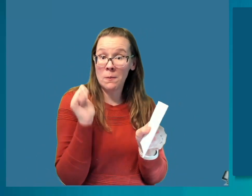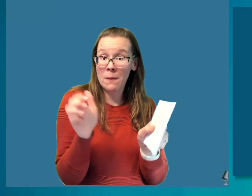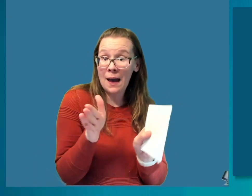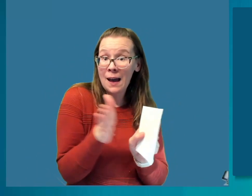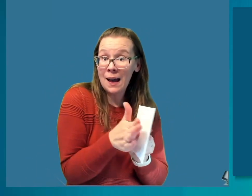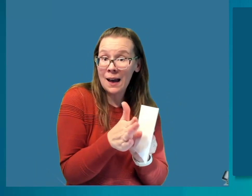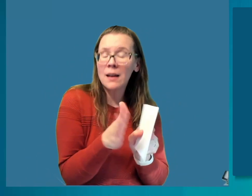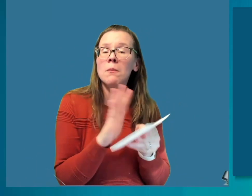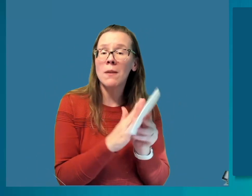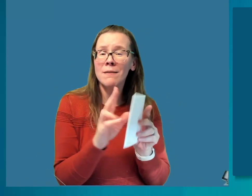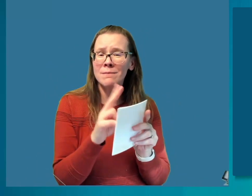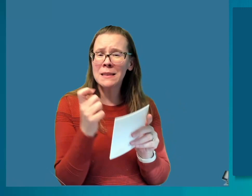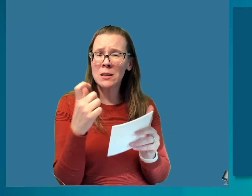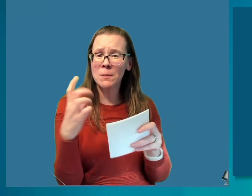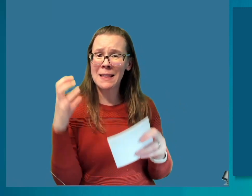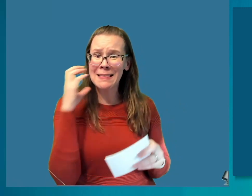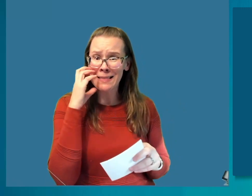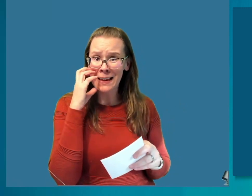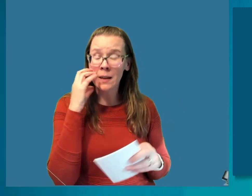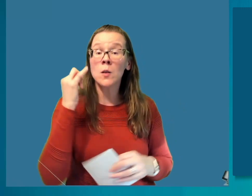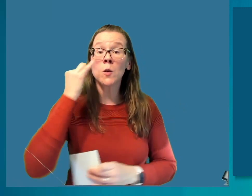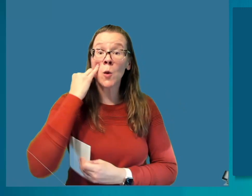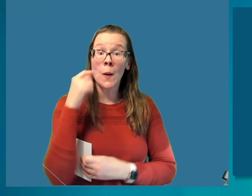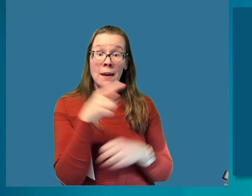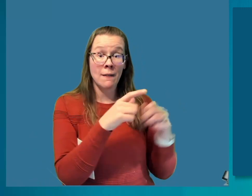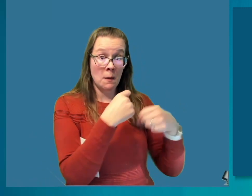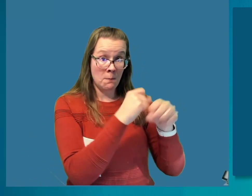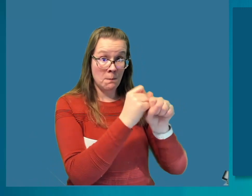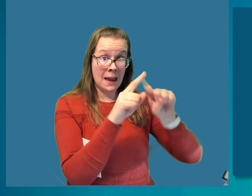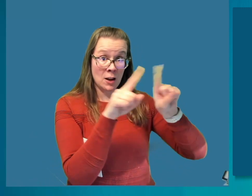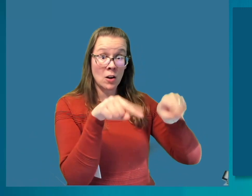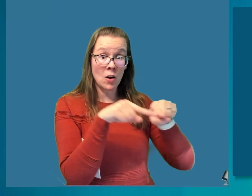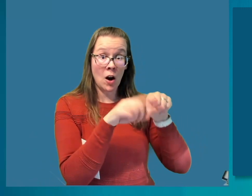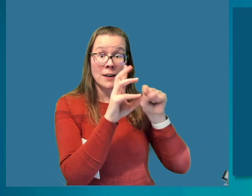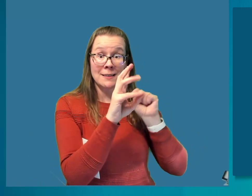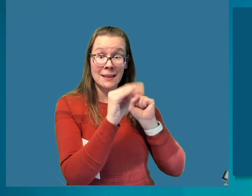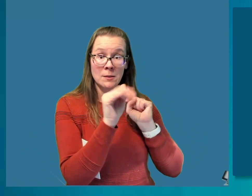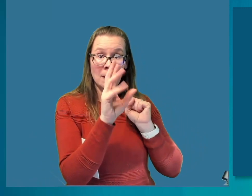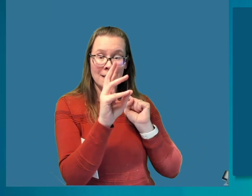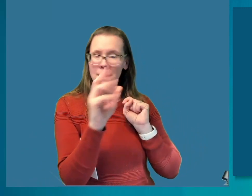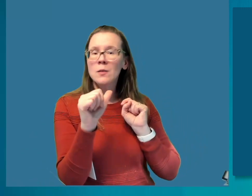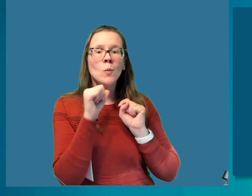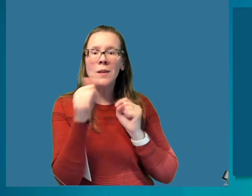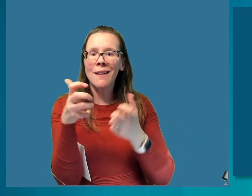postcard that has a bit of a thickness to it, it will not fit. If it's made at 6x6,